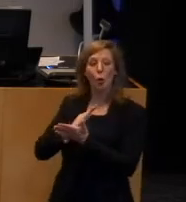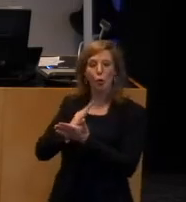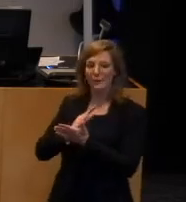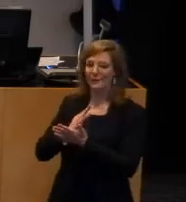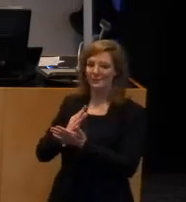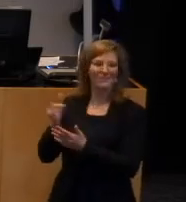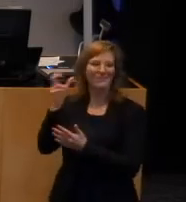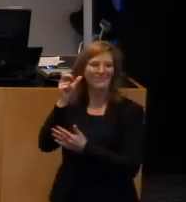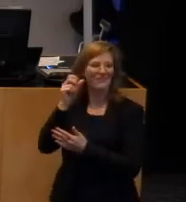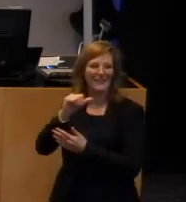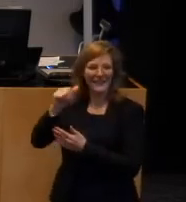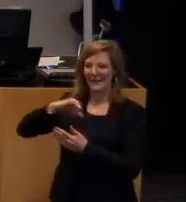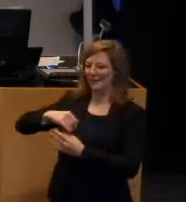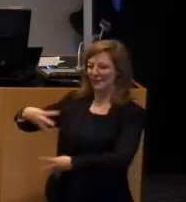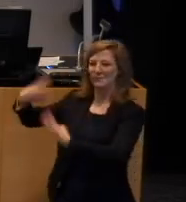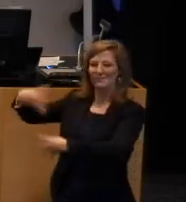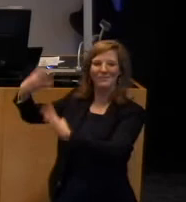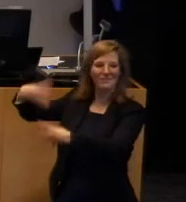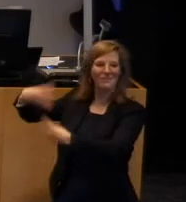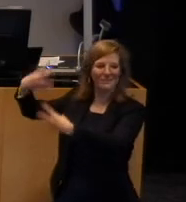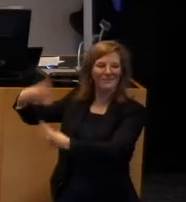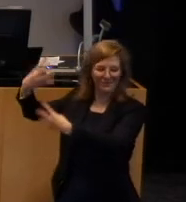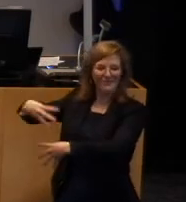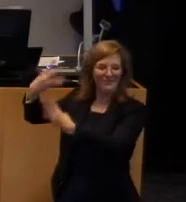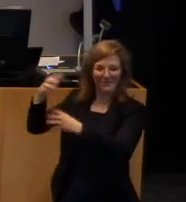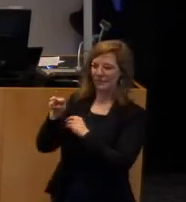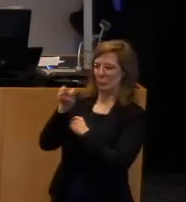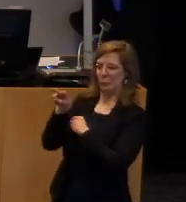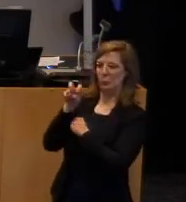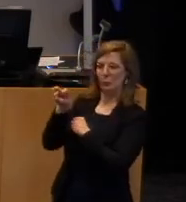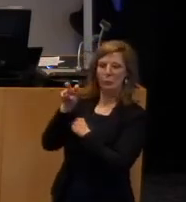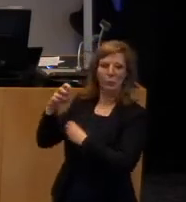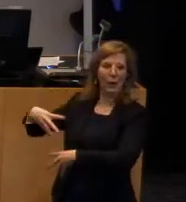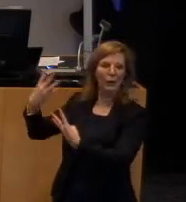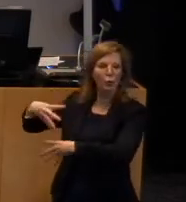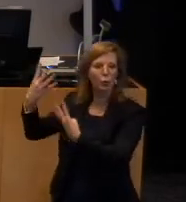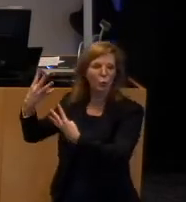so a written script of the source text was projected on the autocue or teleprompter.